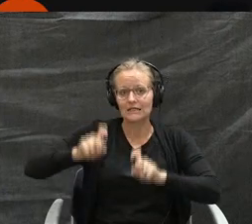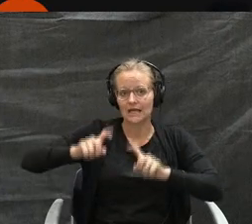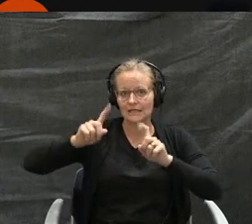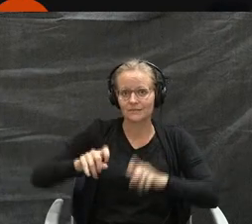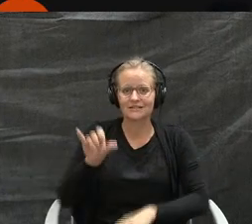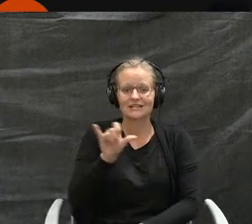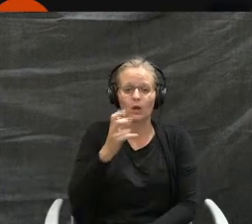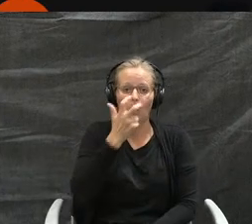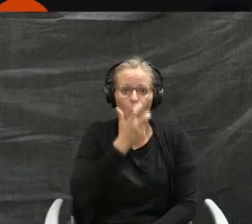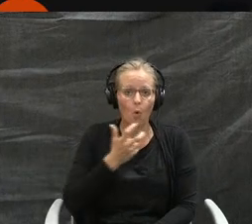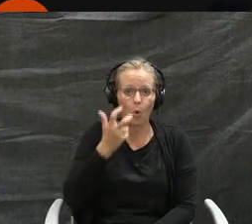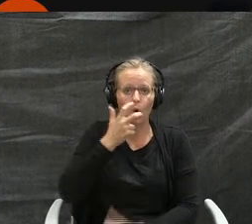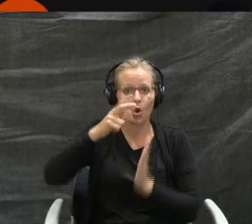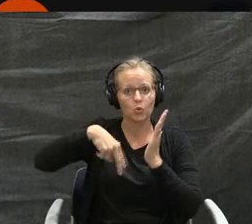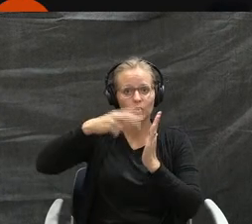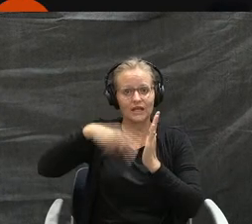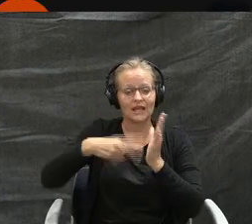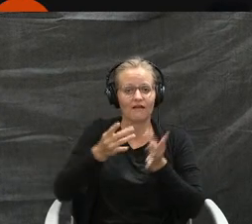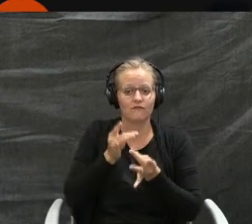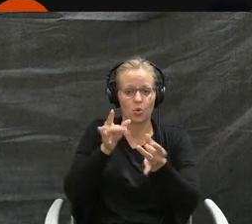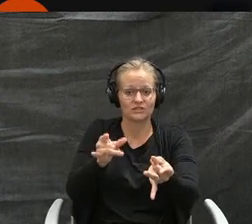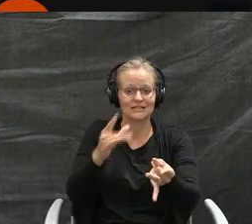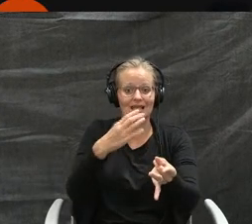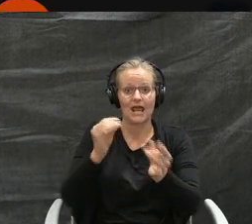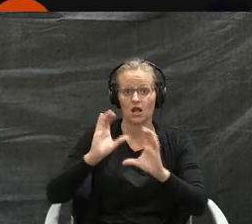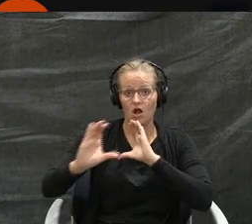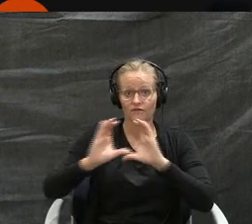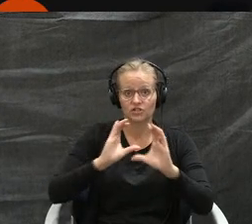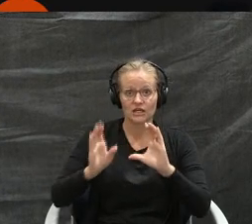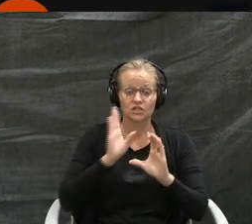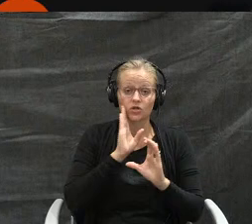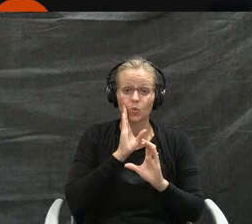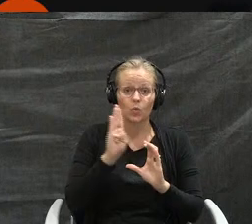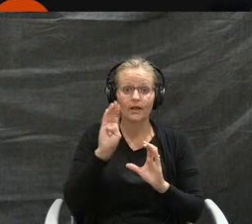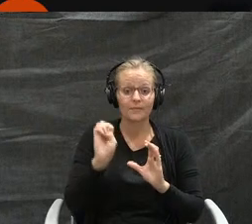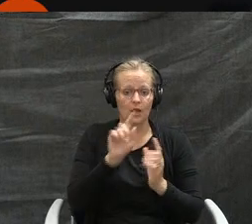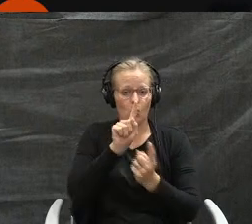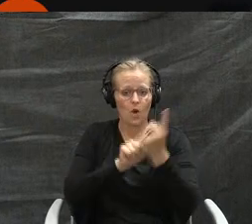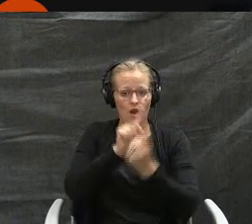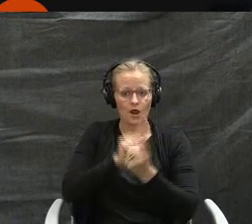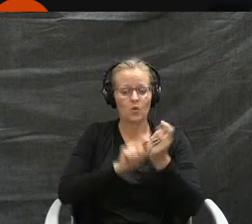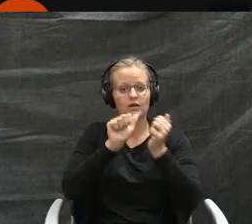conversation can be also be done as a one on one with students to